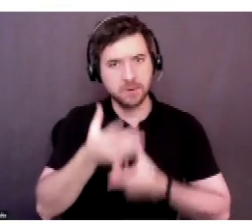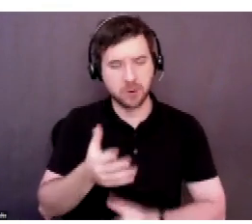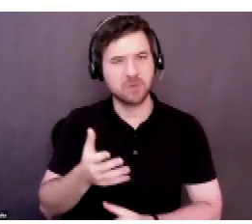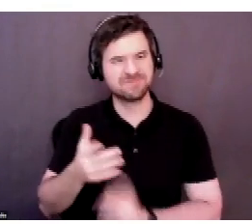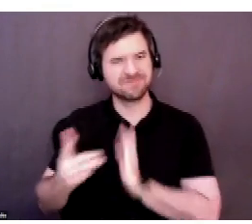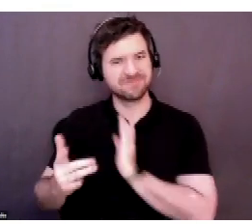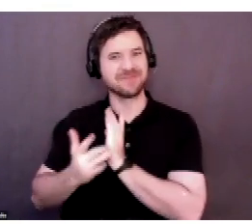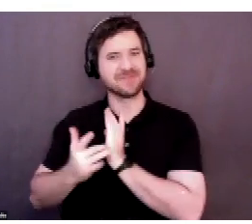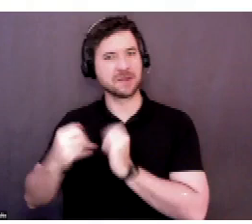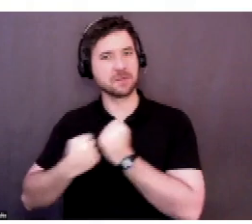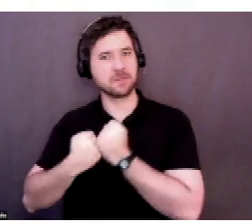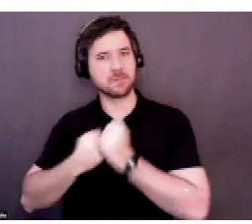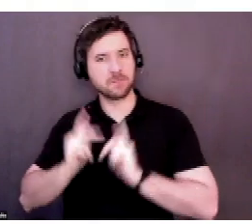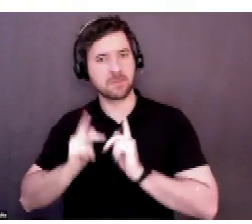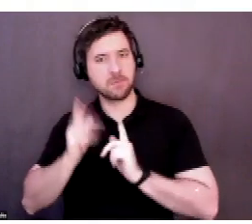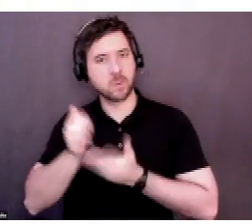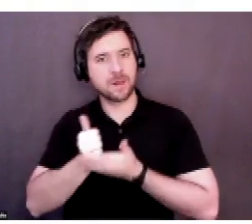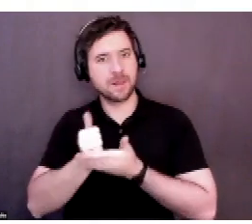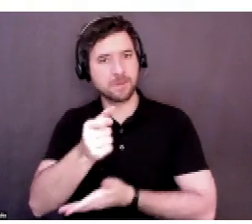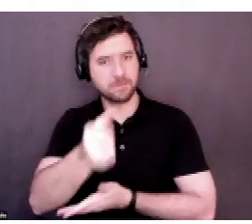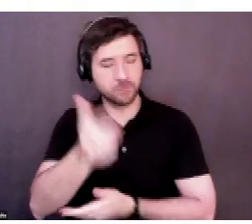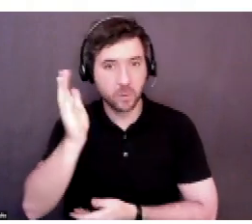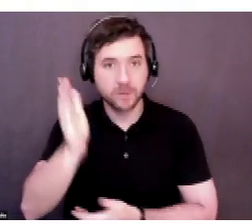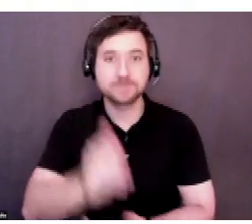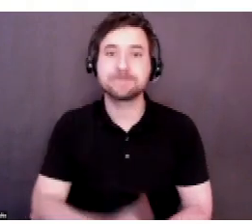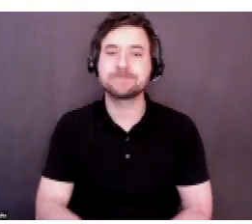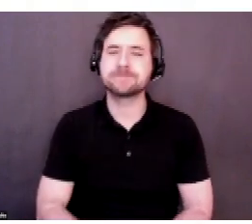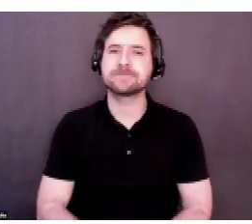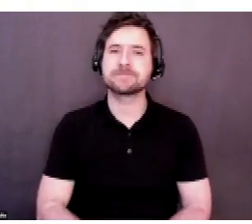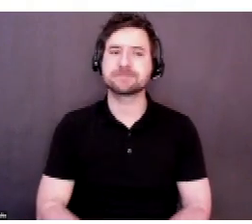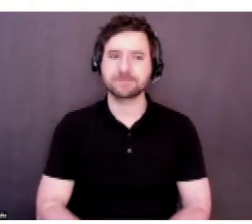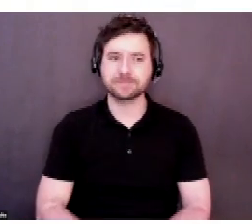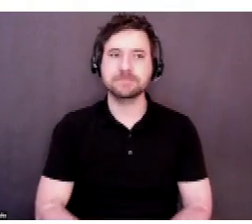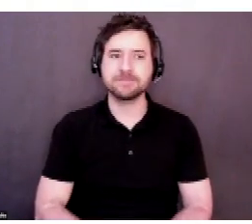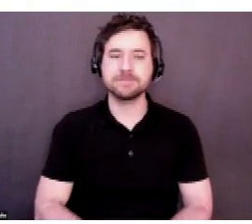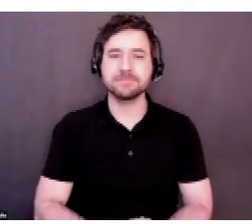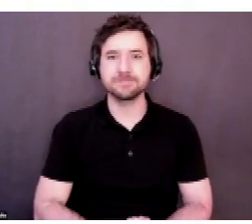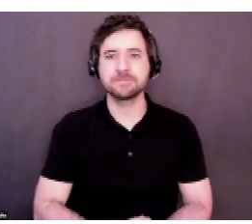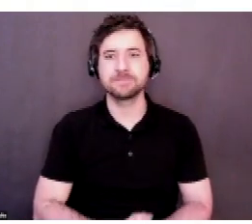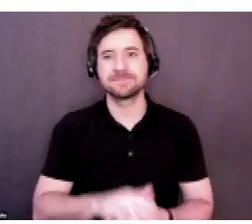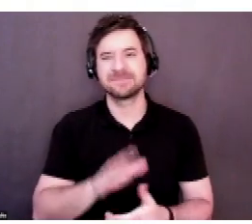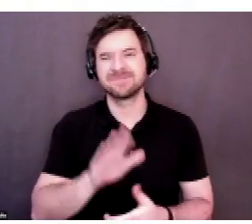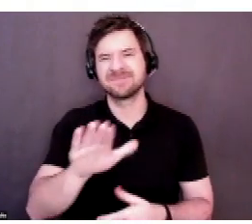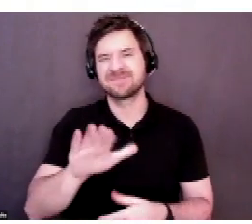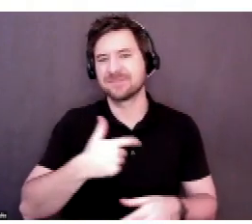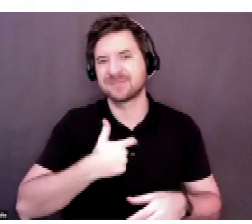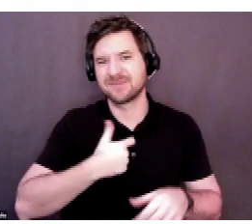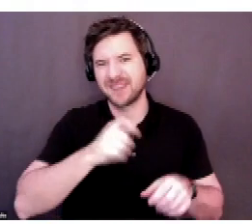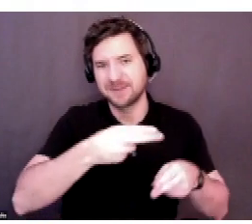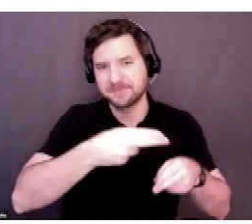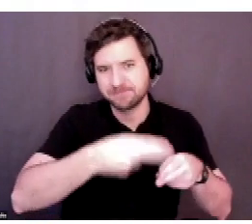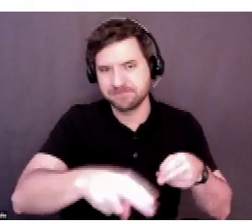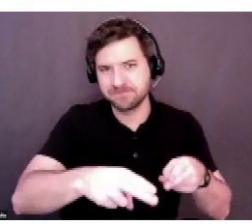you very quickly funding acknowledgment.